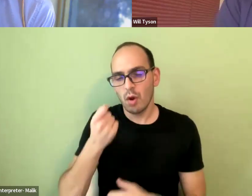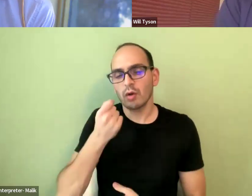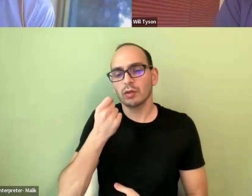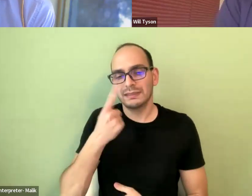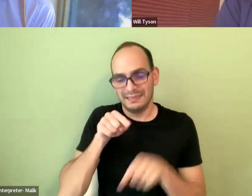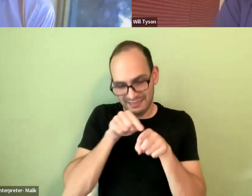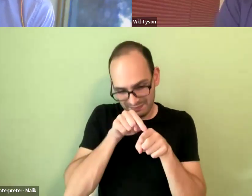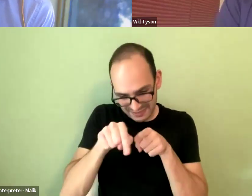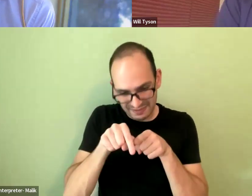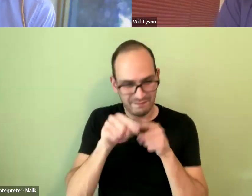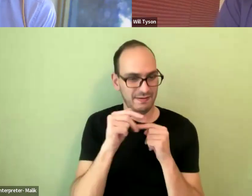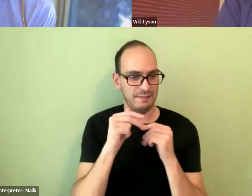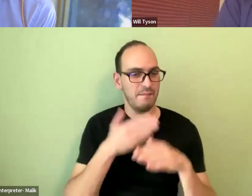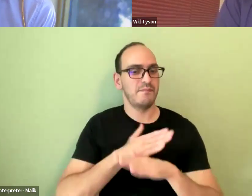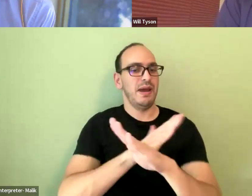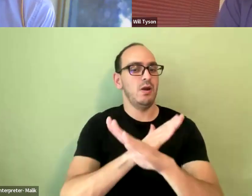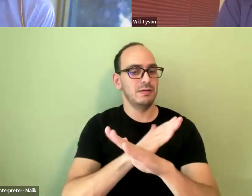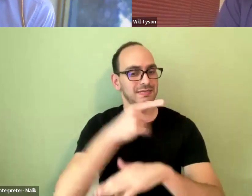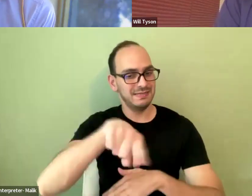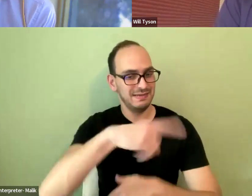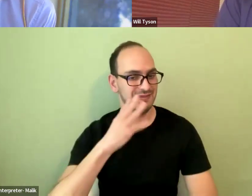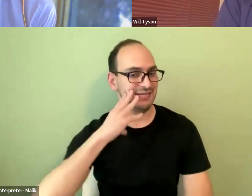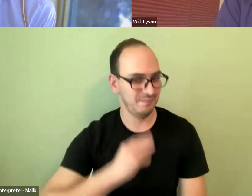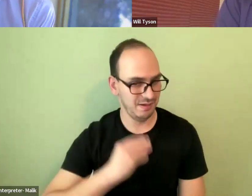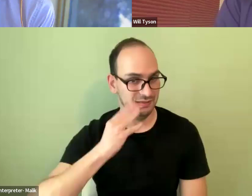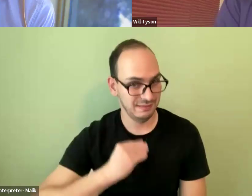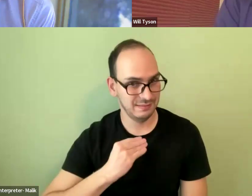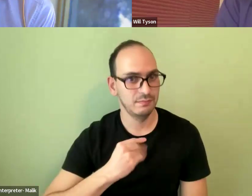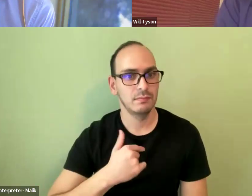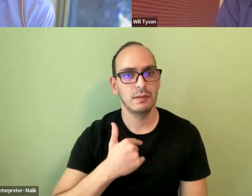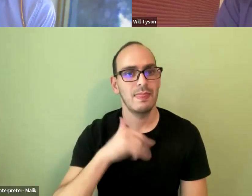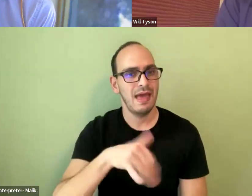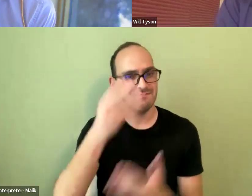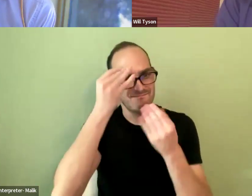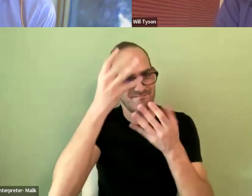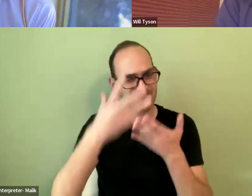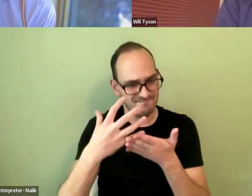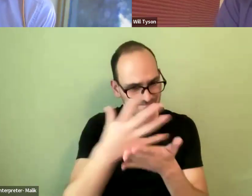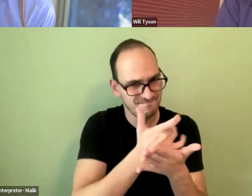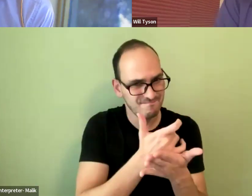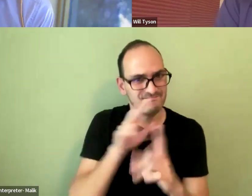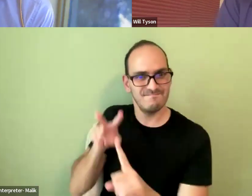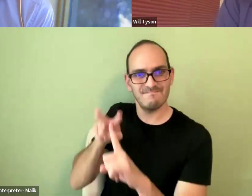specific barriers these students experience. Then I took that information and put together a theoretical kind